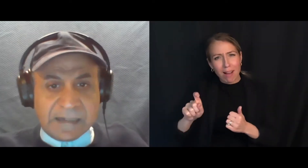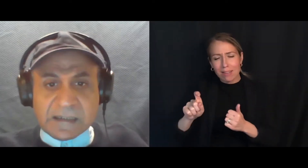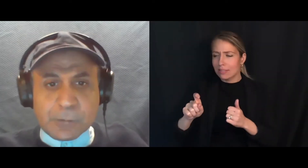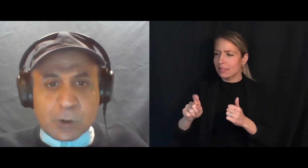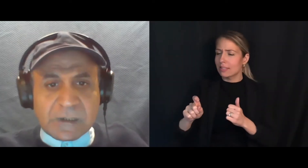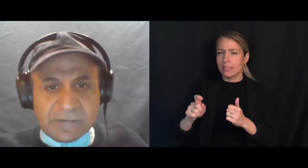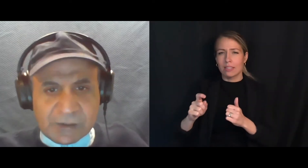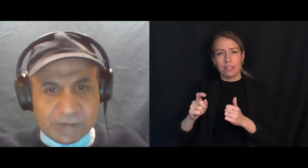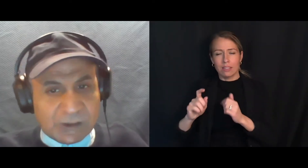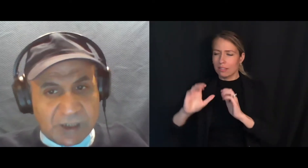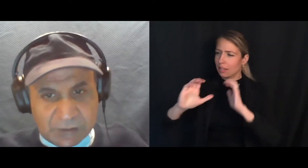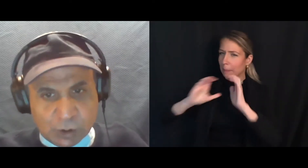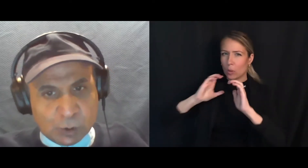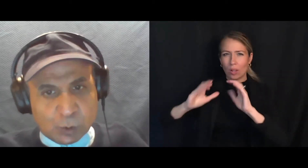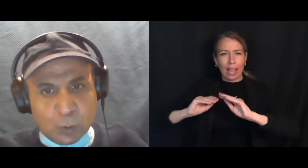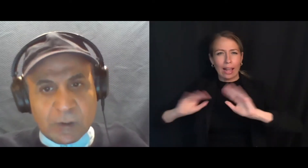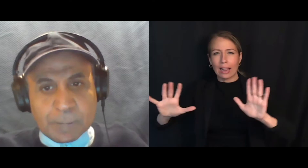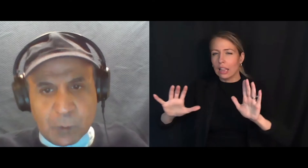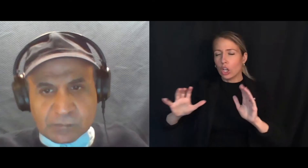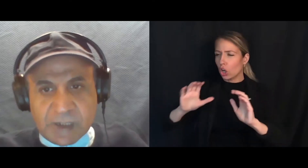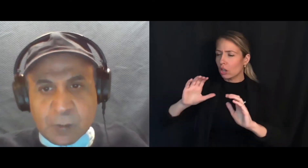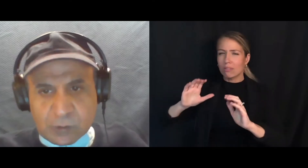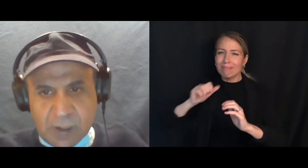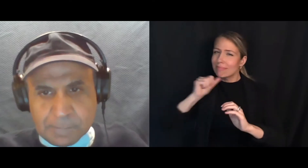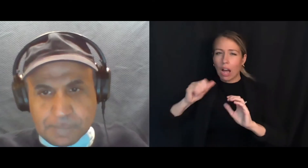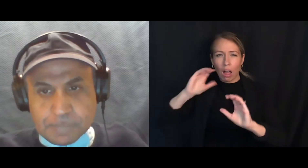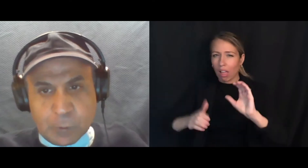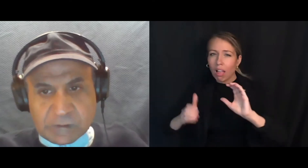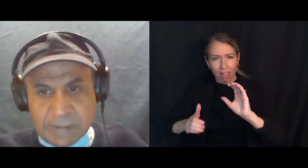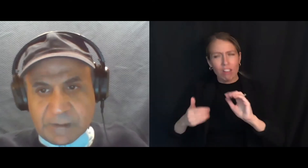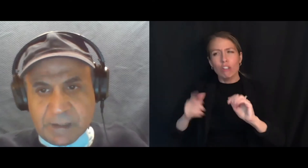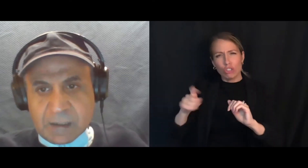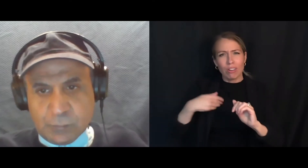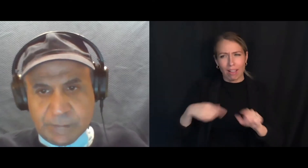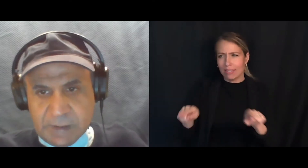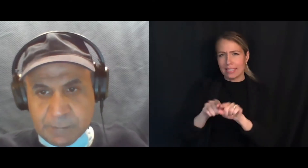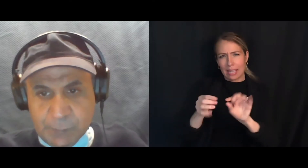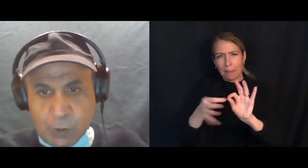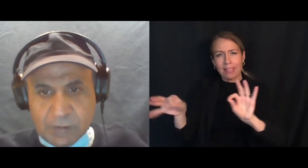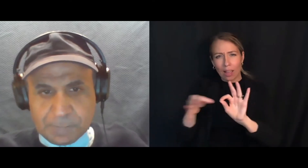The need for innovative strategies to improve the outcomes for deaf and hard of hearing people.